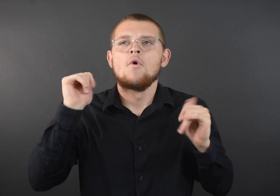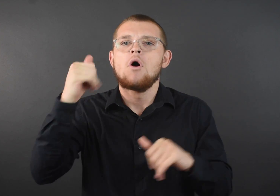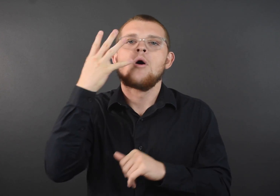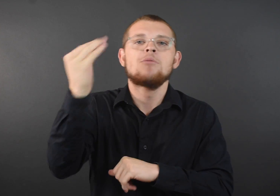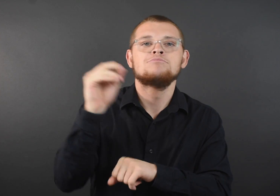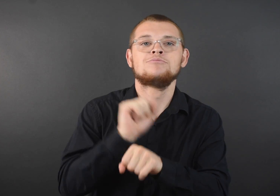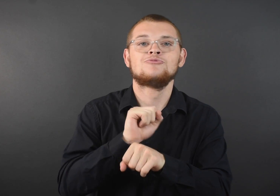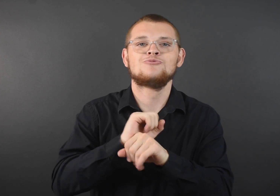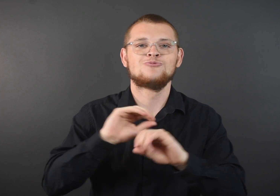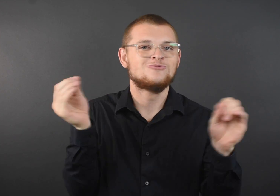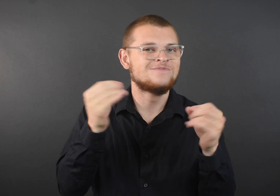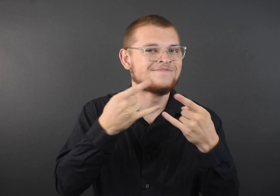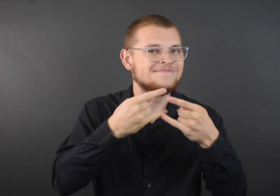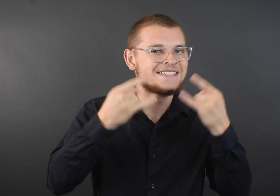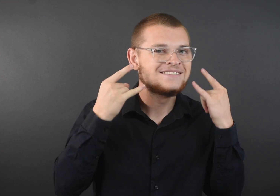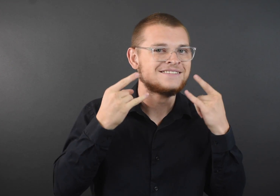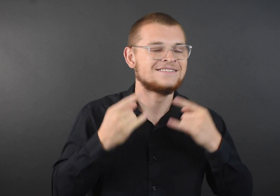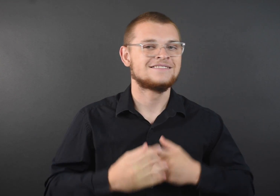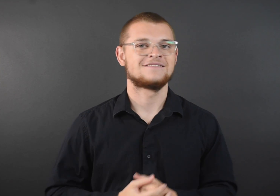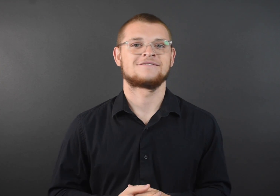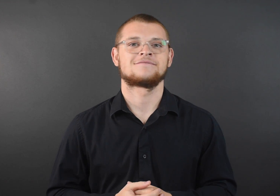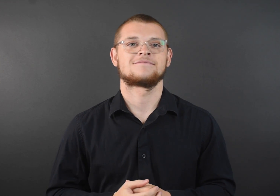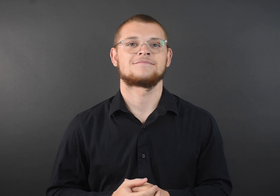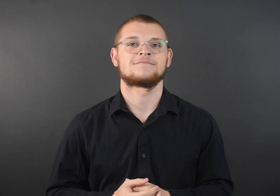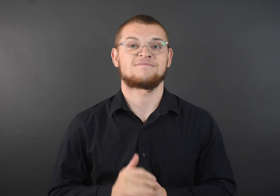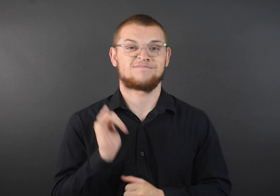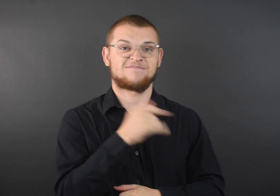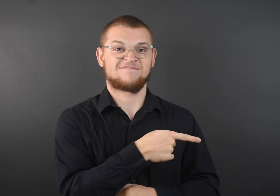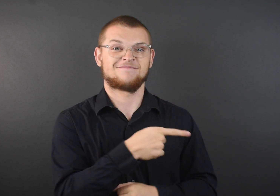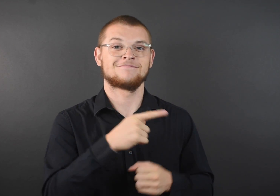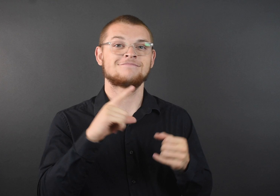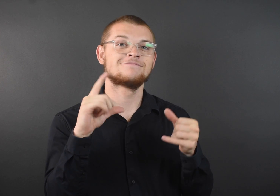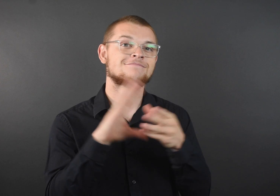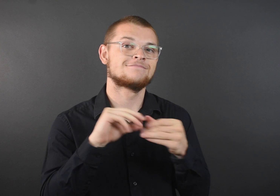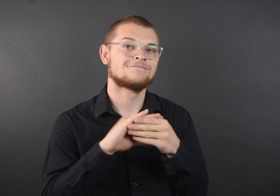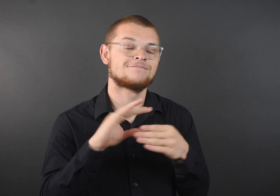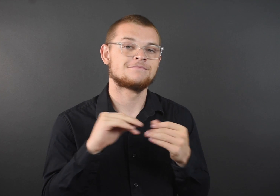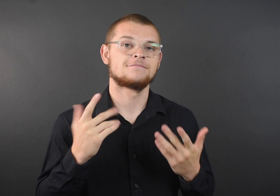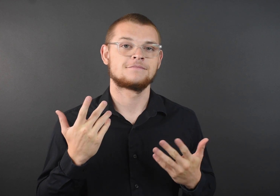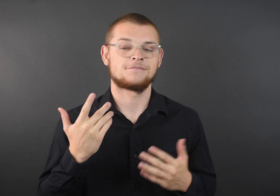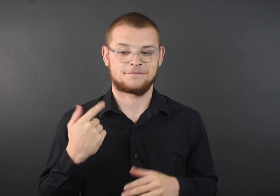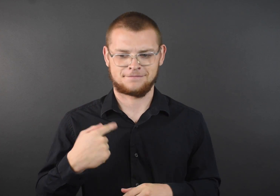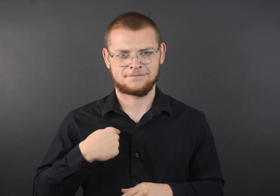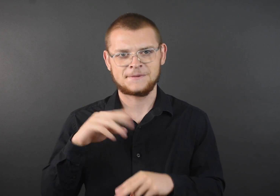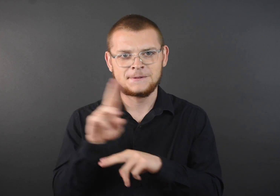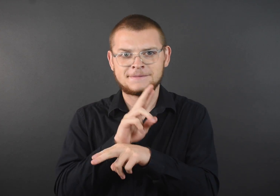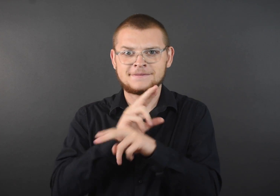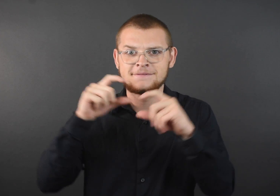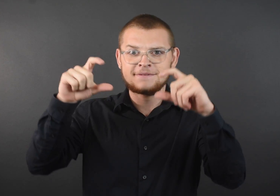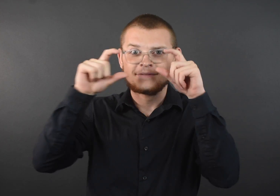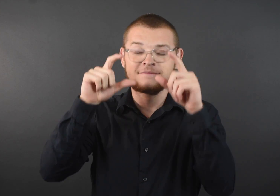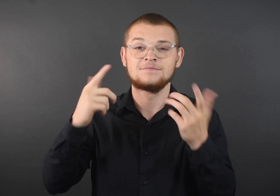Se said, he is happy he'll be allowed to go to work without a mask.